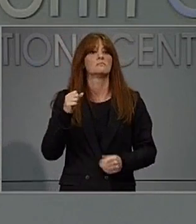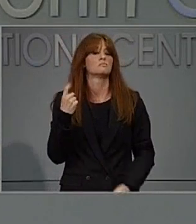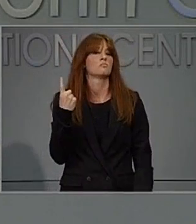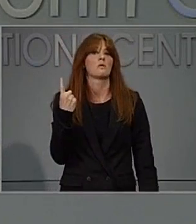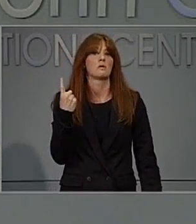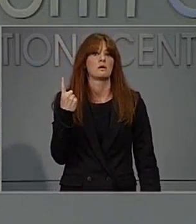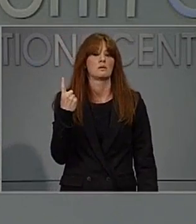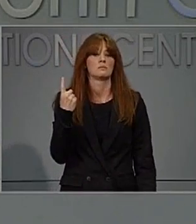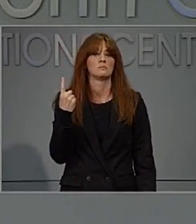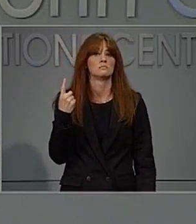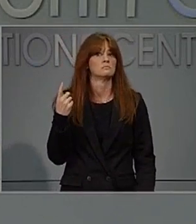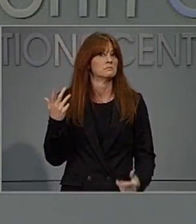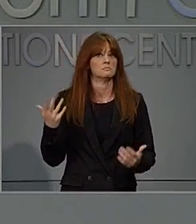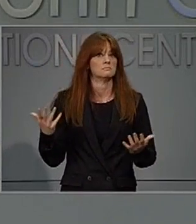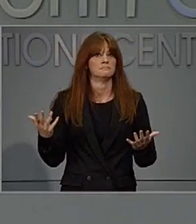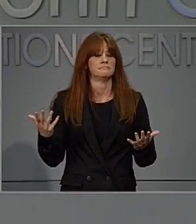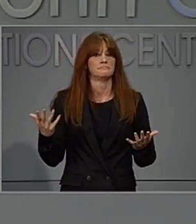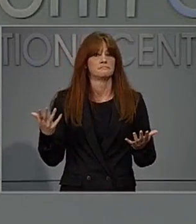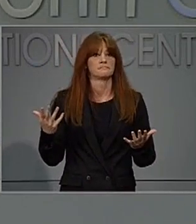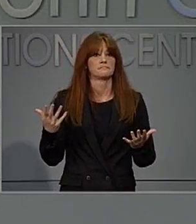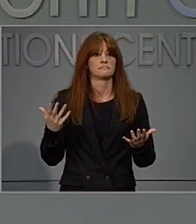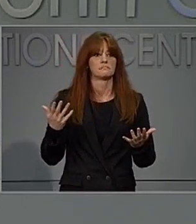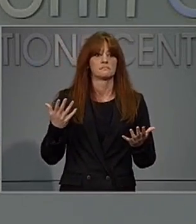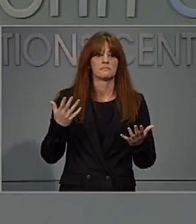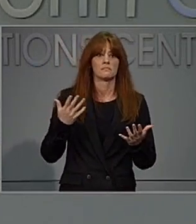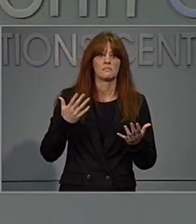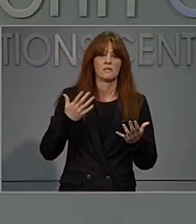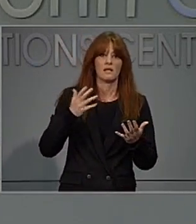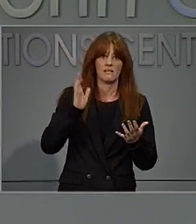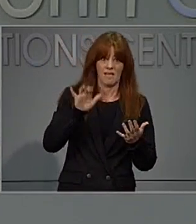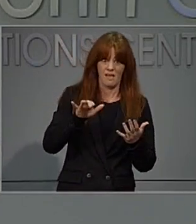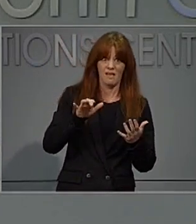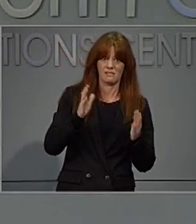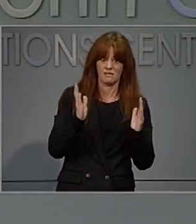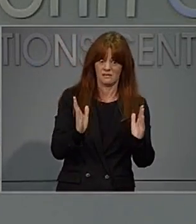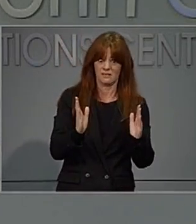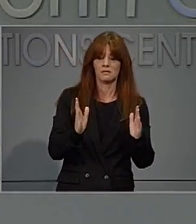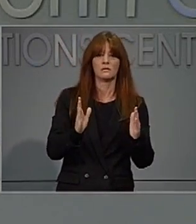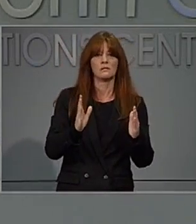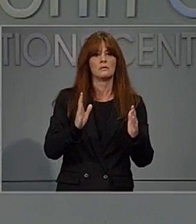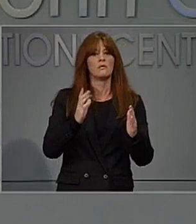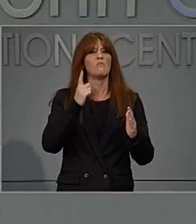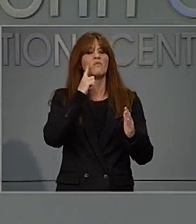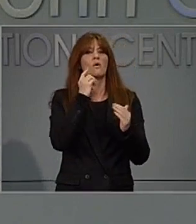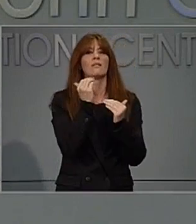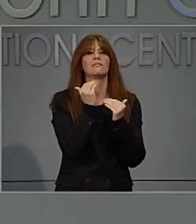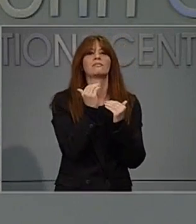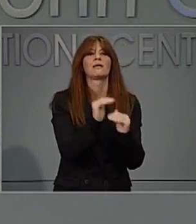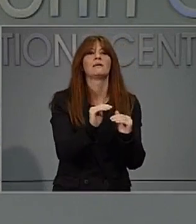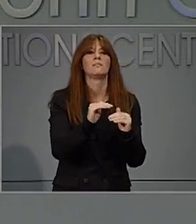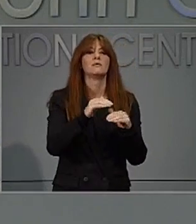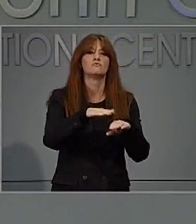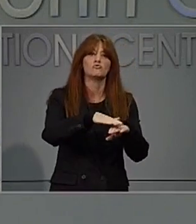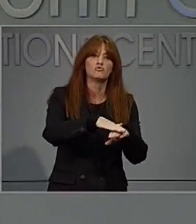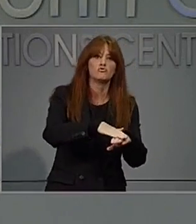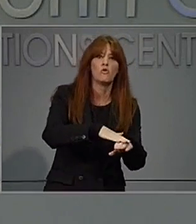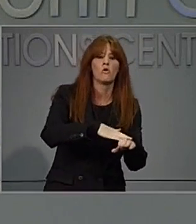THAT CONCERN AT THE SAME TIME IS DIFFICULT AND CONFUSING.